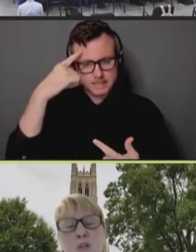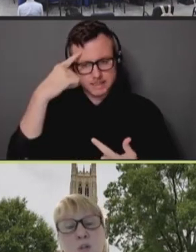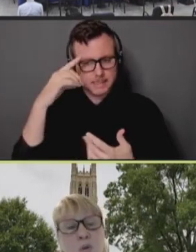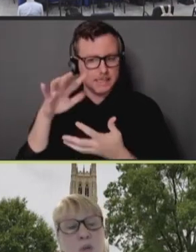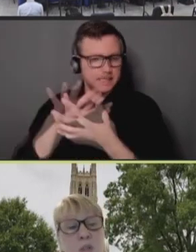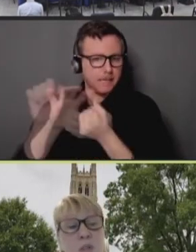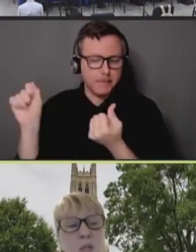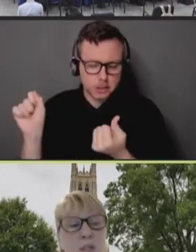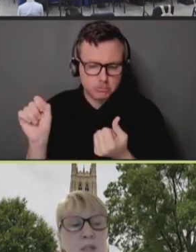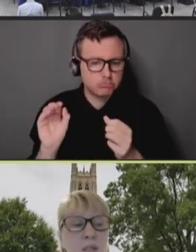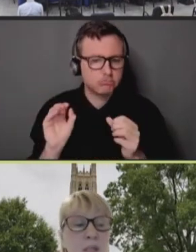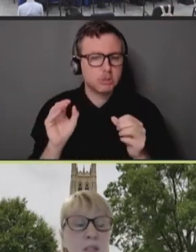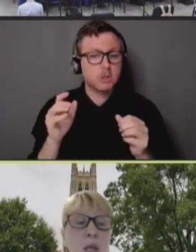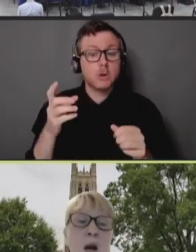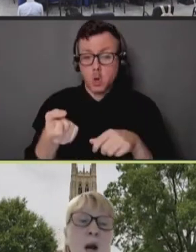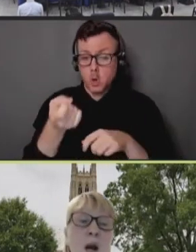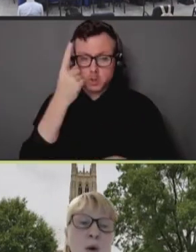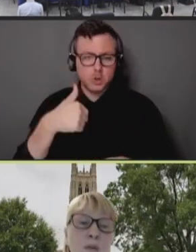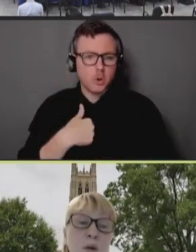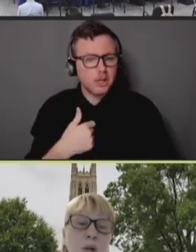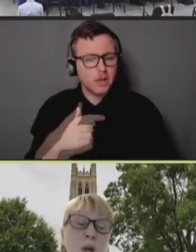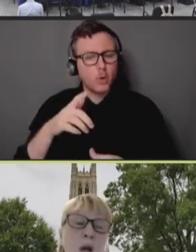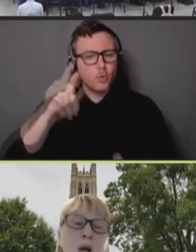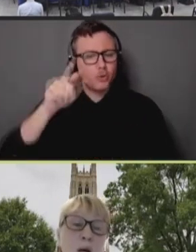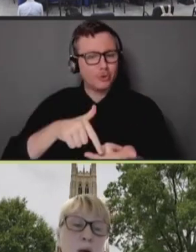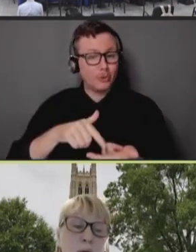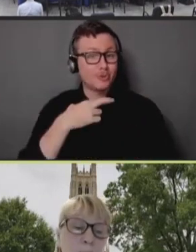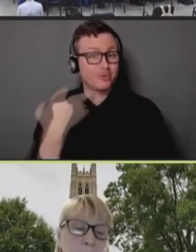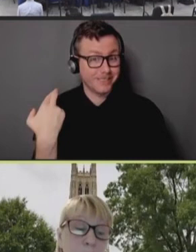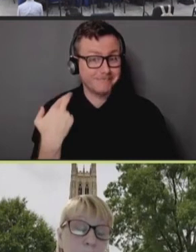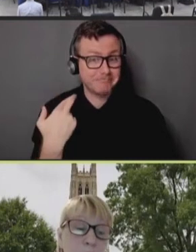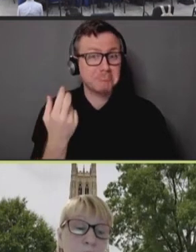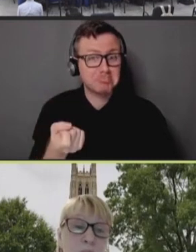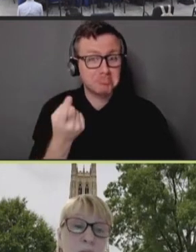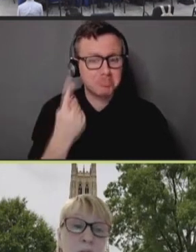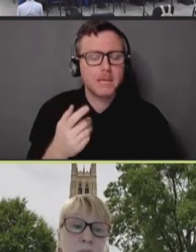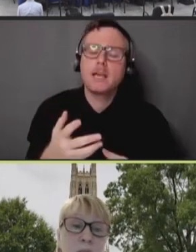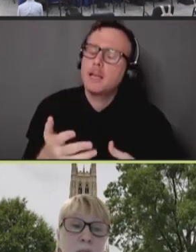And so, it decreases the risk.